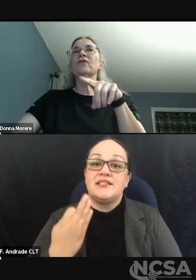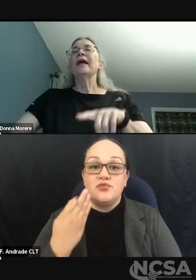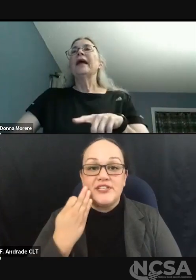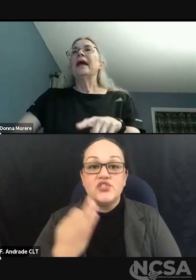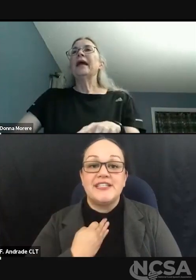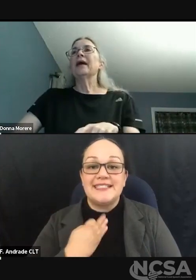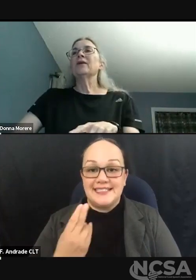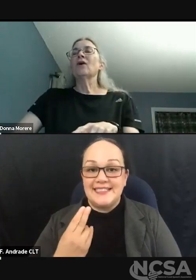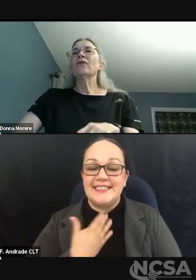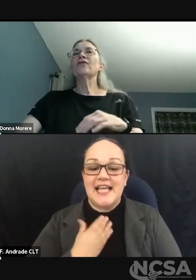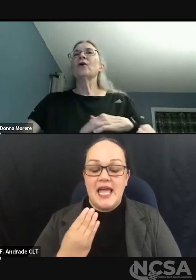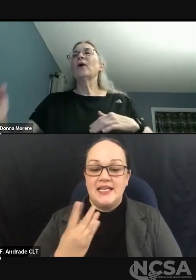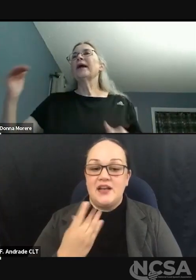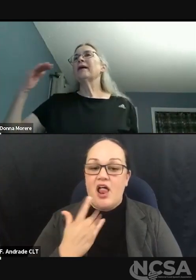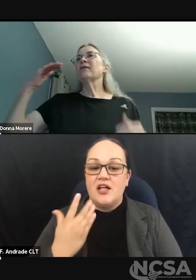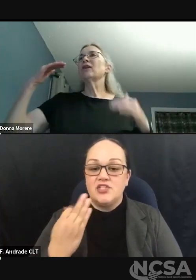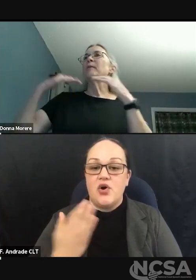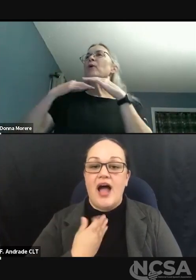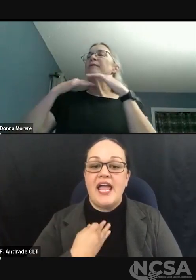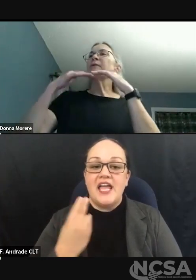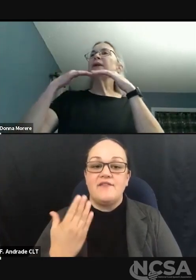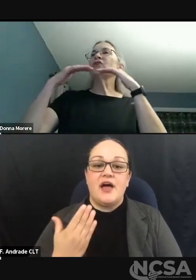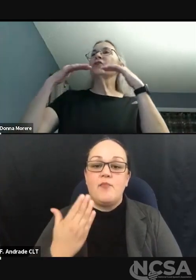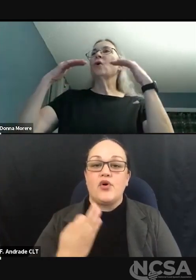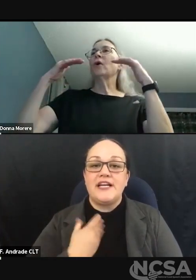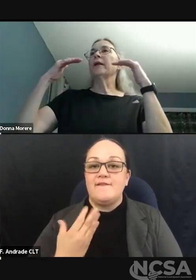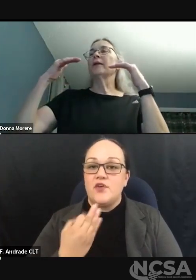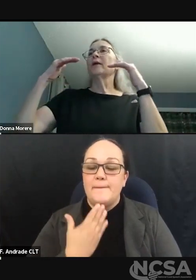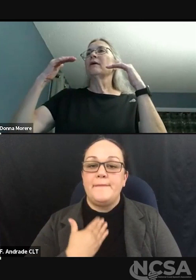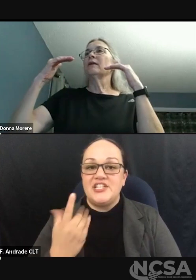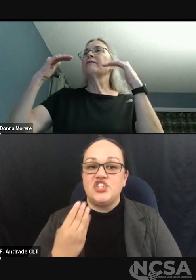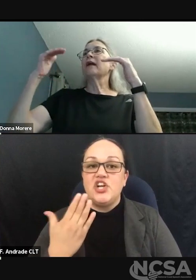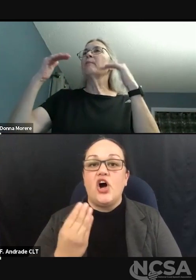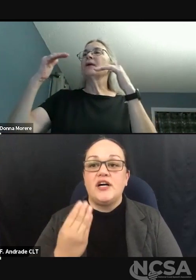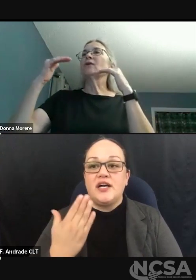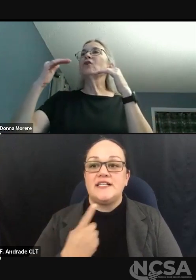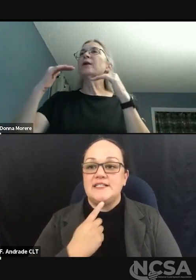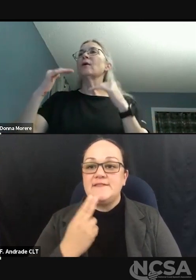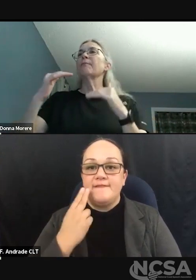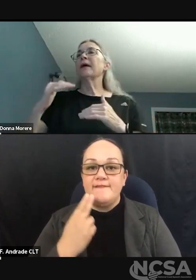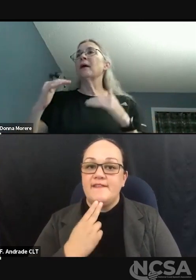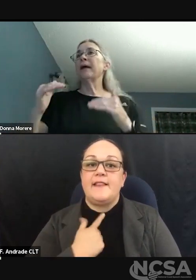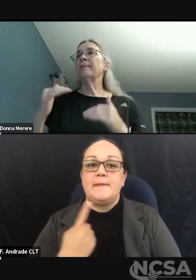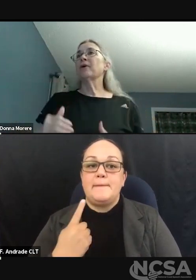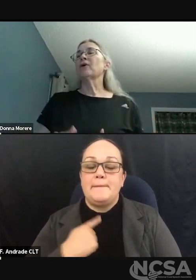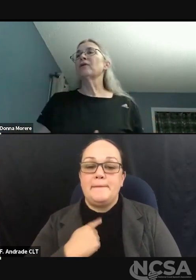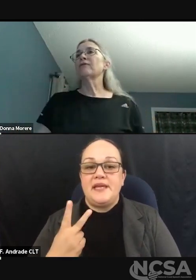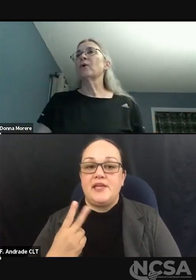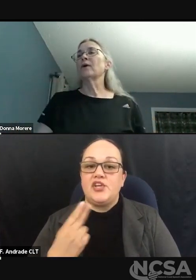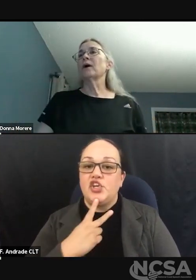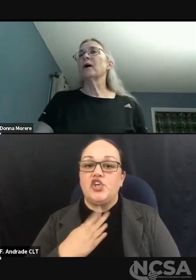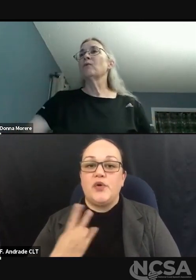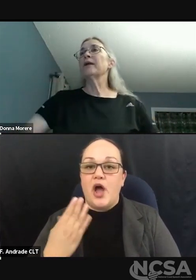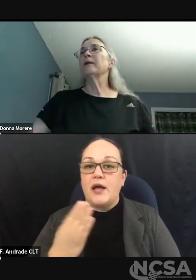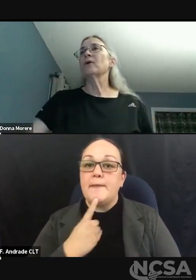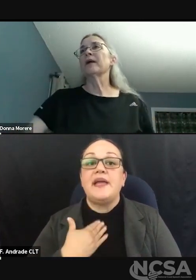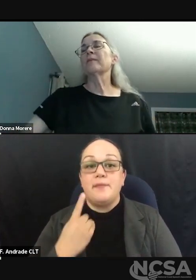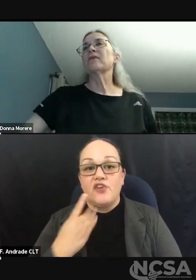and also I have a little bit more information on developing cueing on paper for reading programs.